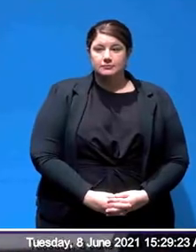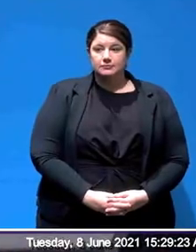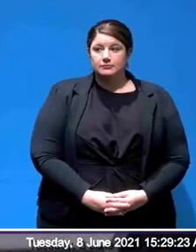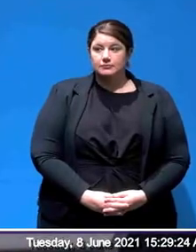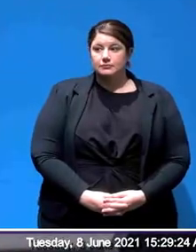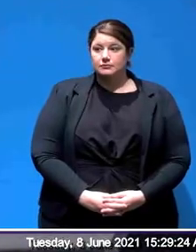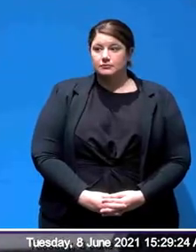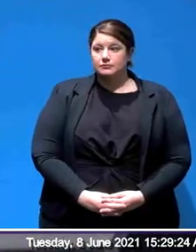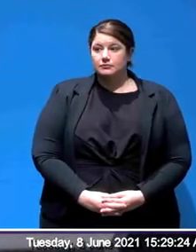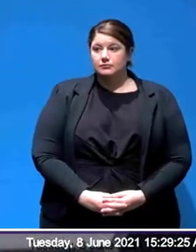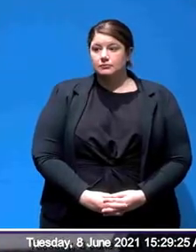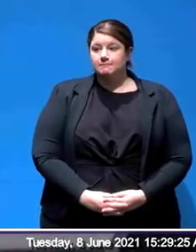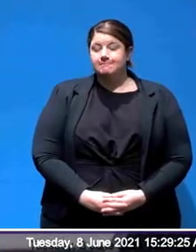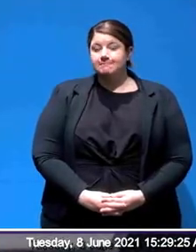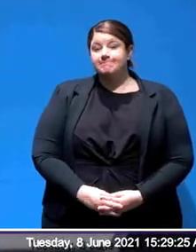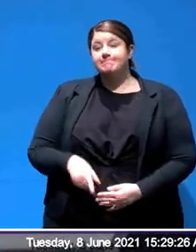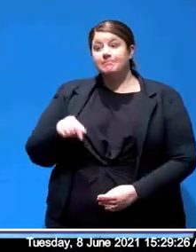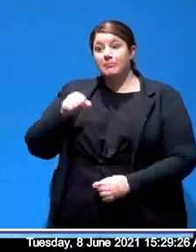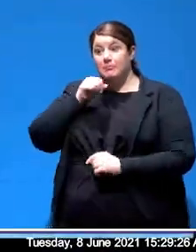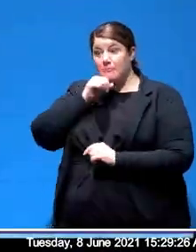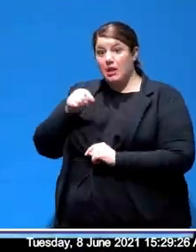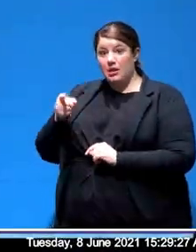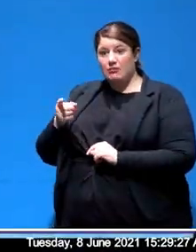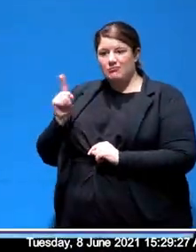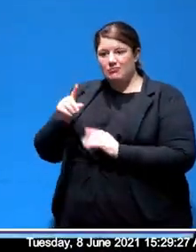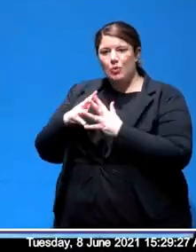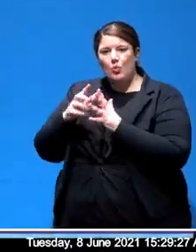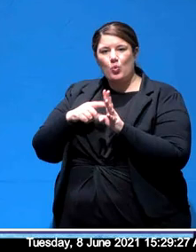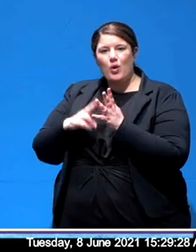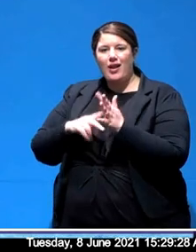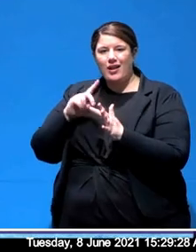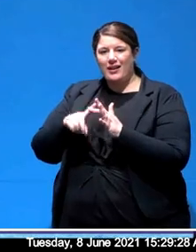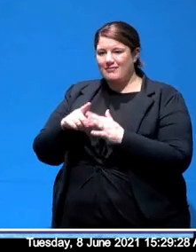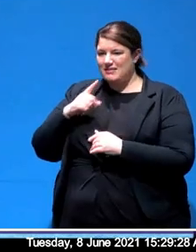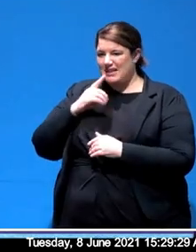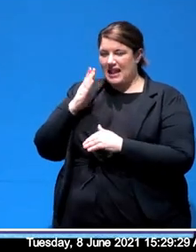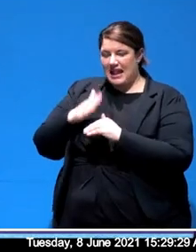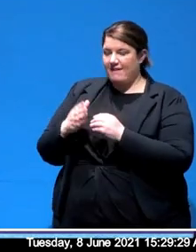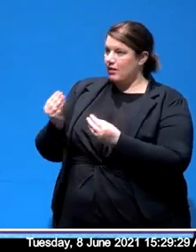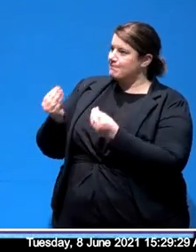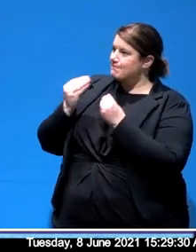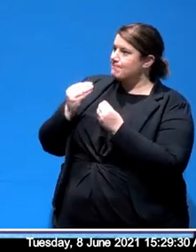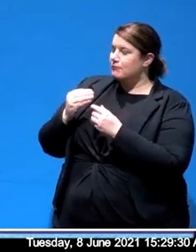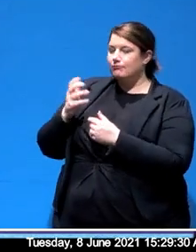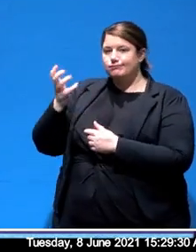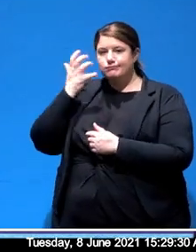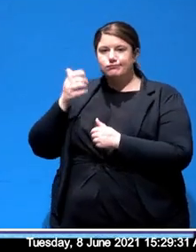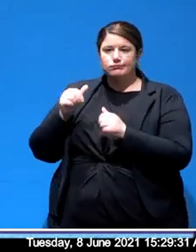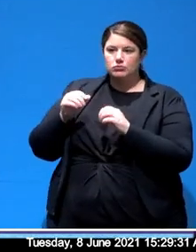You heard Mr Cunningham tell us that he never received formal training in those manuals. You heard that evidence? I did.